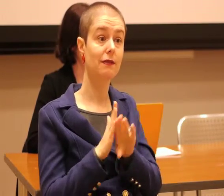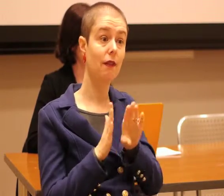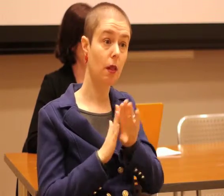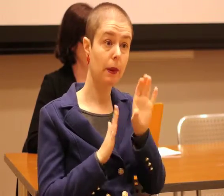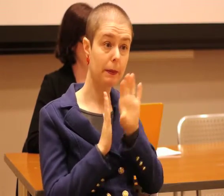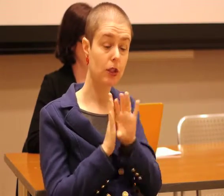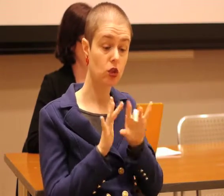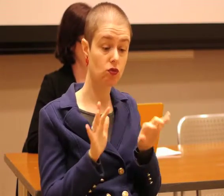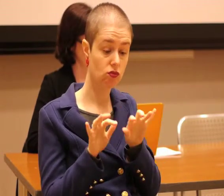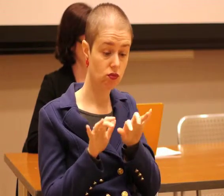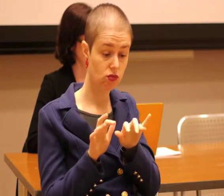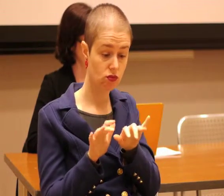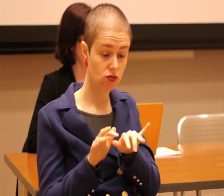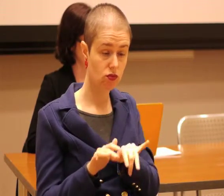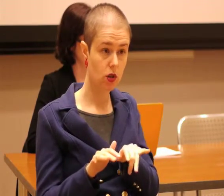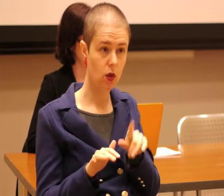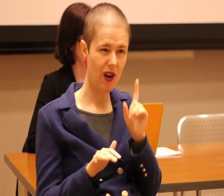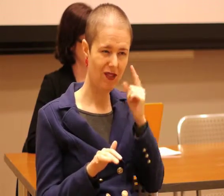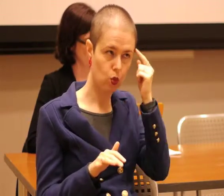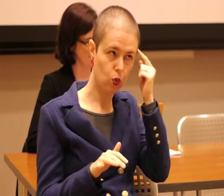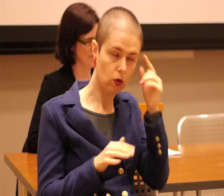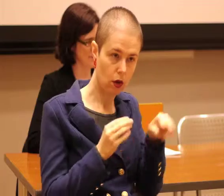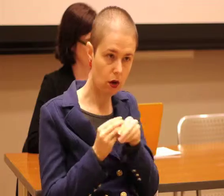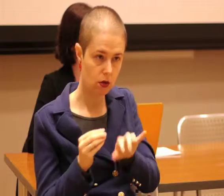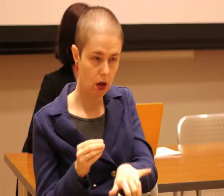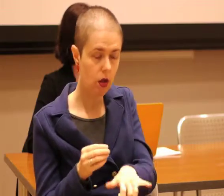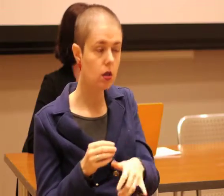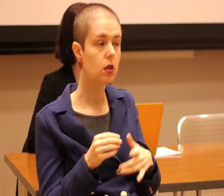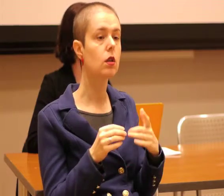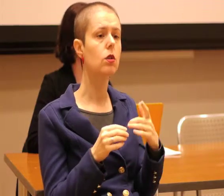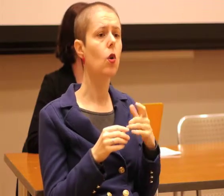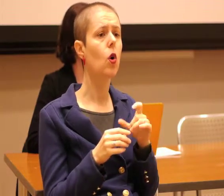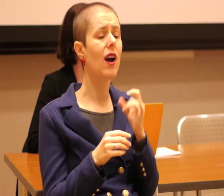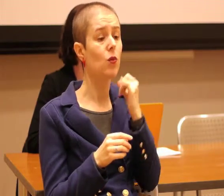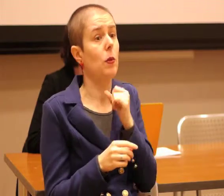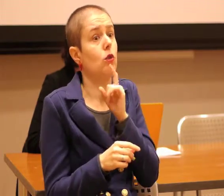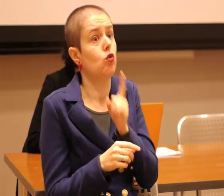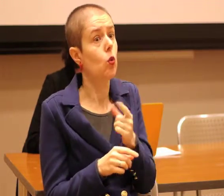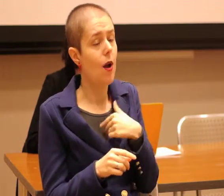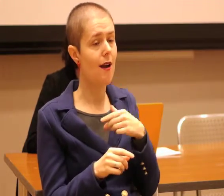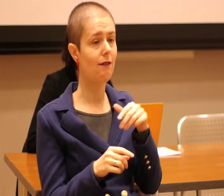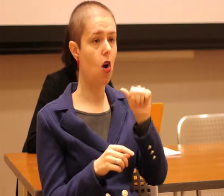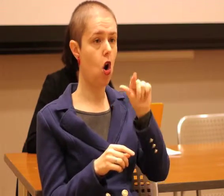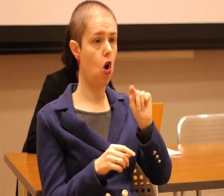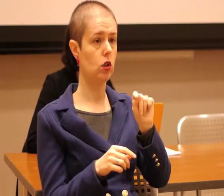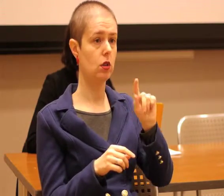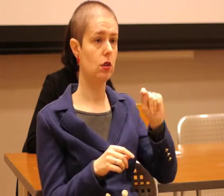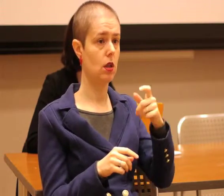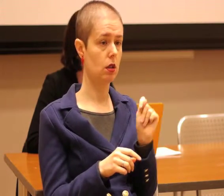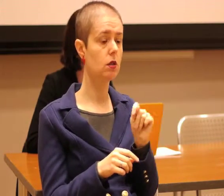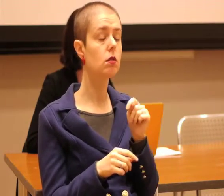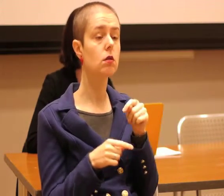site, so making sure that you have appropriate Alt text as you go along in your